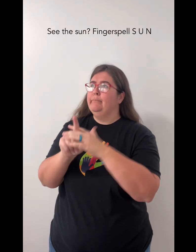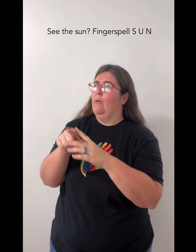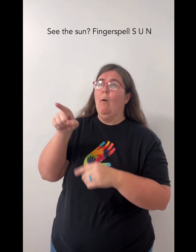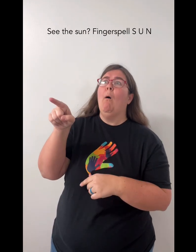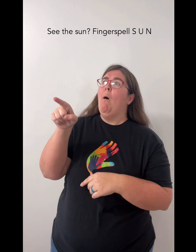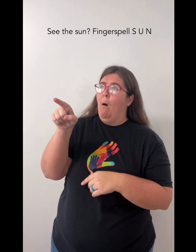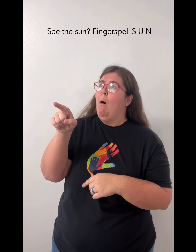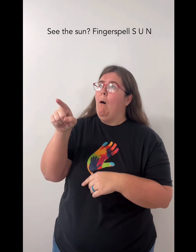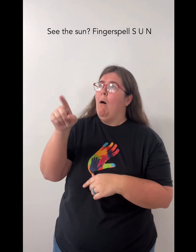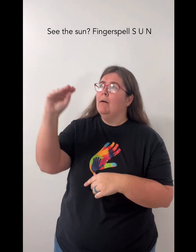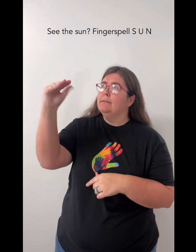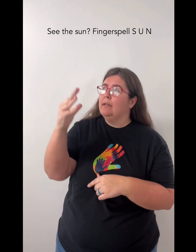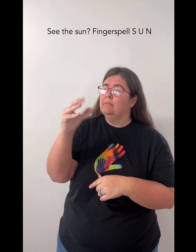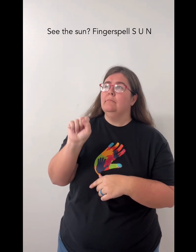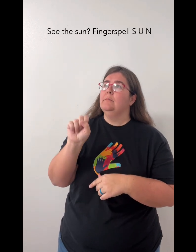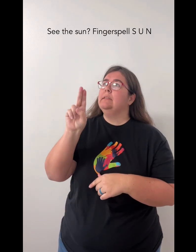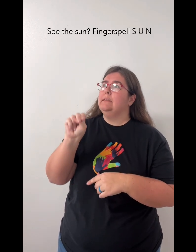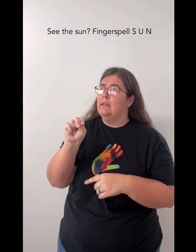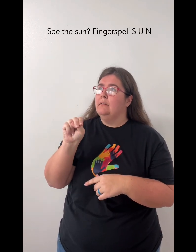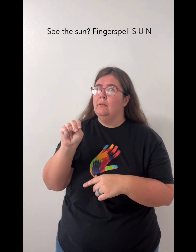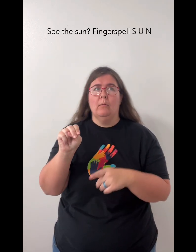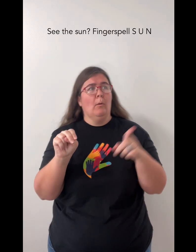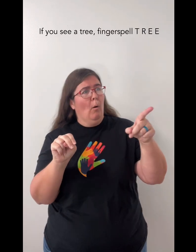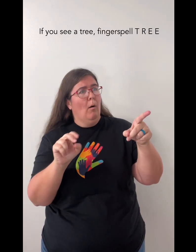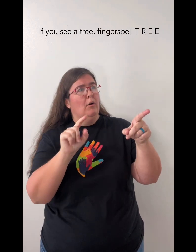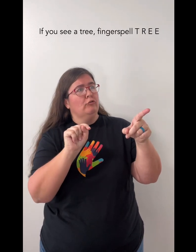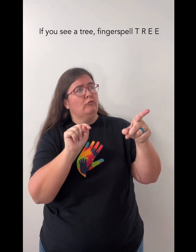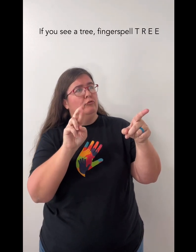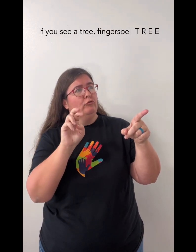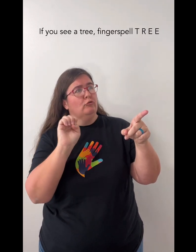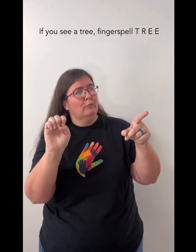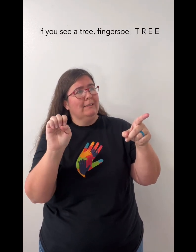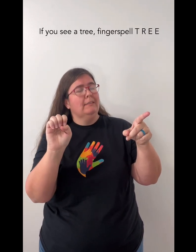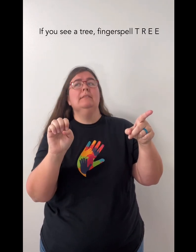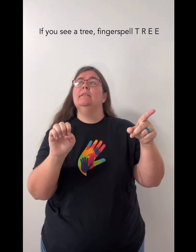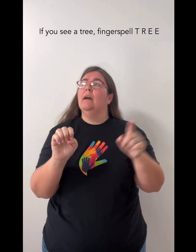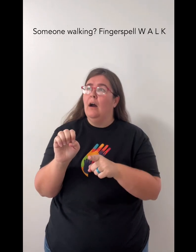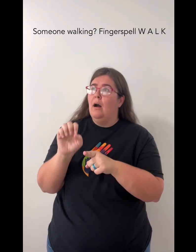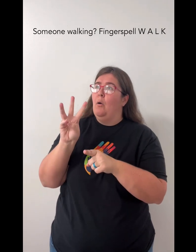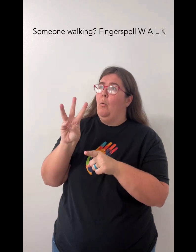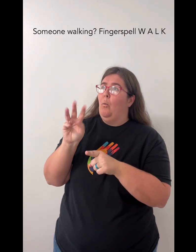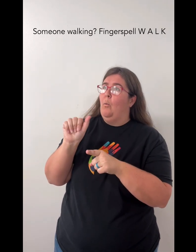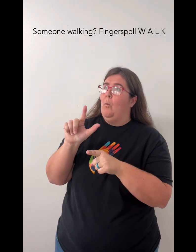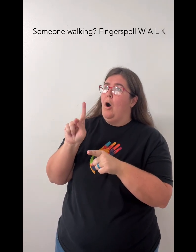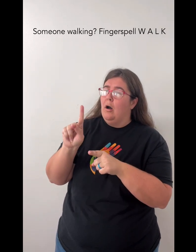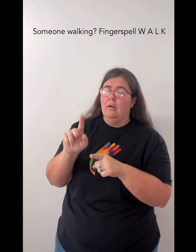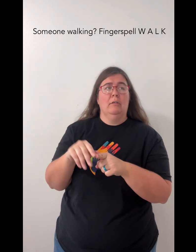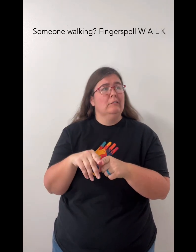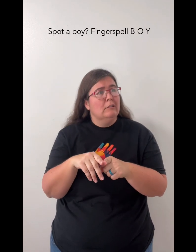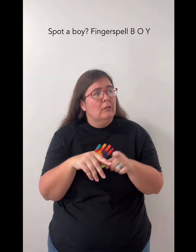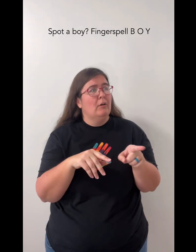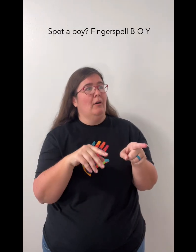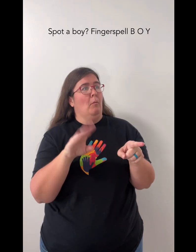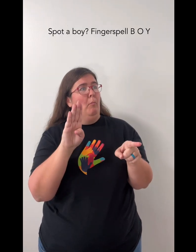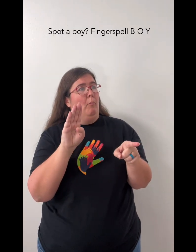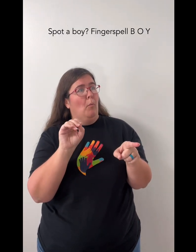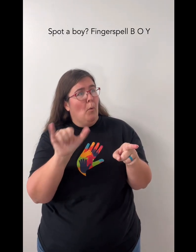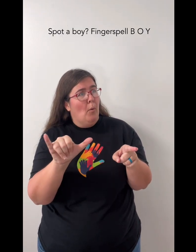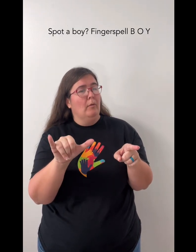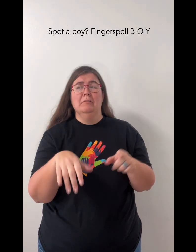See the sun? Fingerspell S U N If you see a tree, fingerspell T R E E Someone walking? Fingerspell W A L K Spot a boy? Fingerspell B O Y